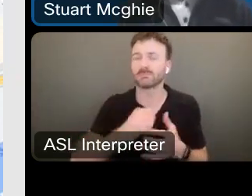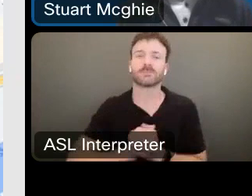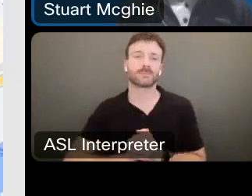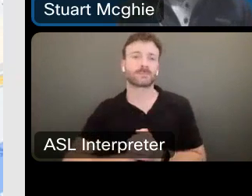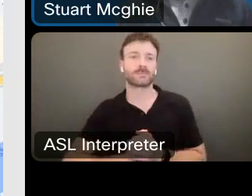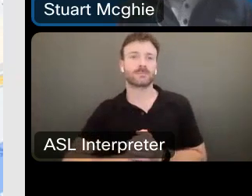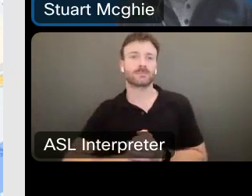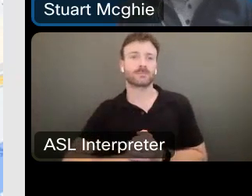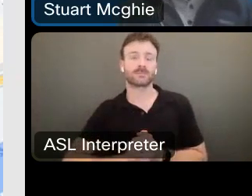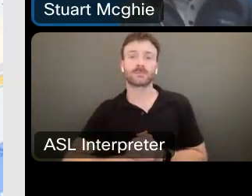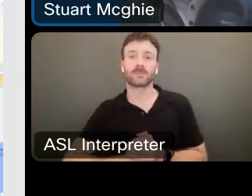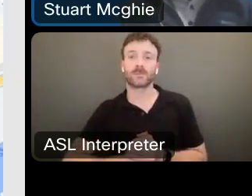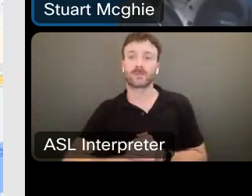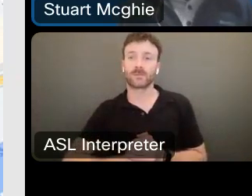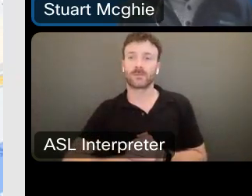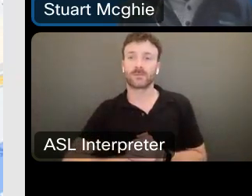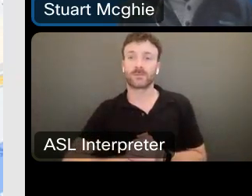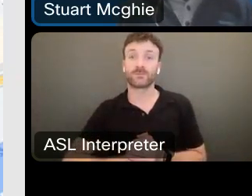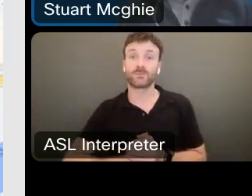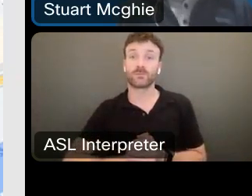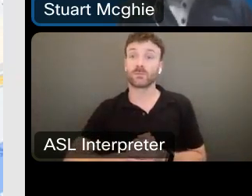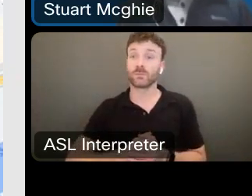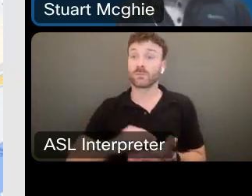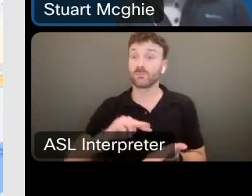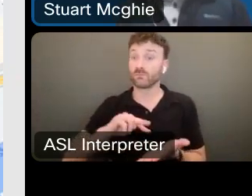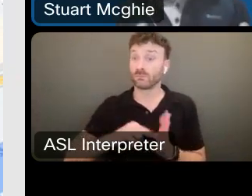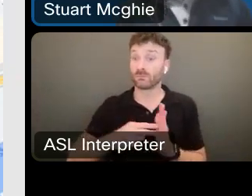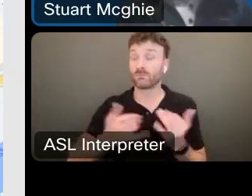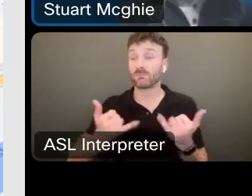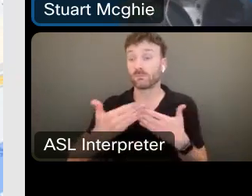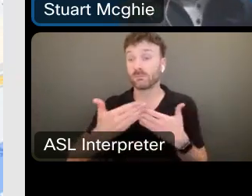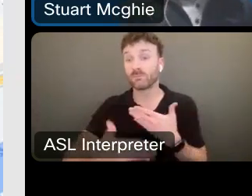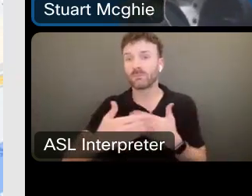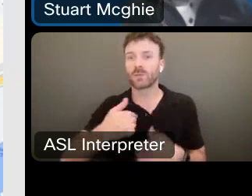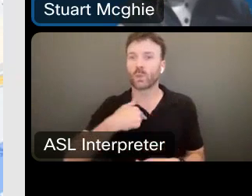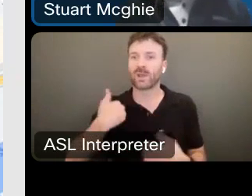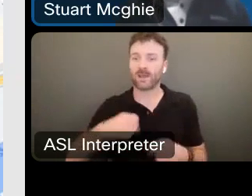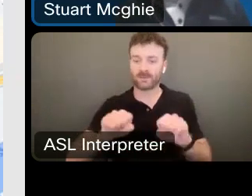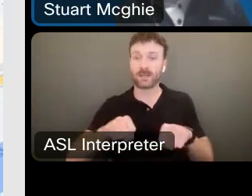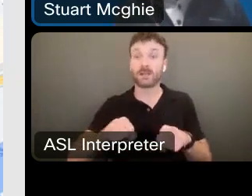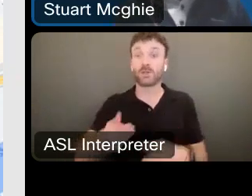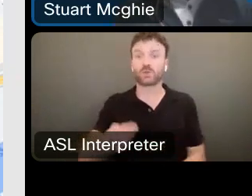And what this is gives us the ability to provide 311 with more information.